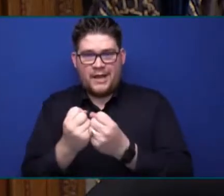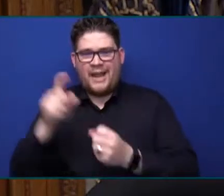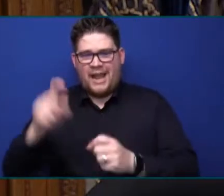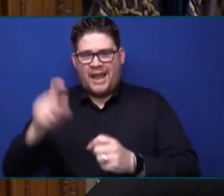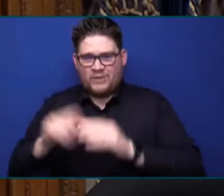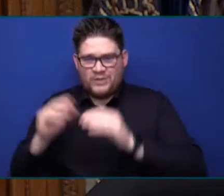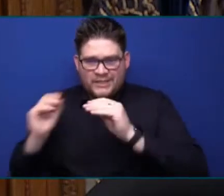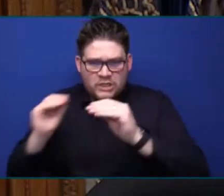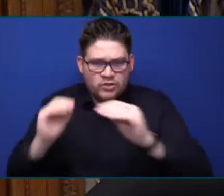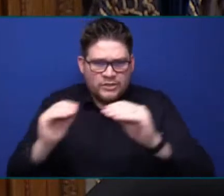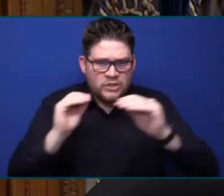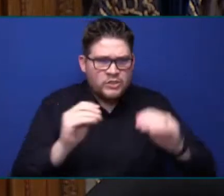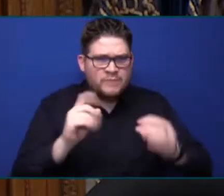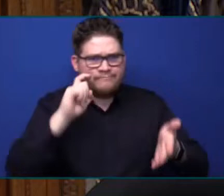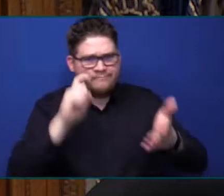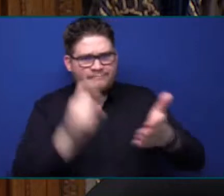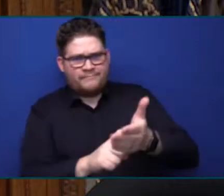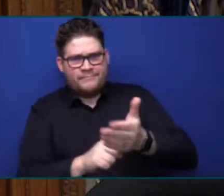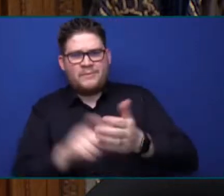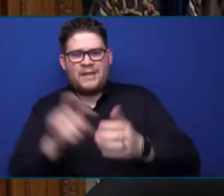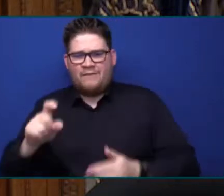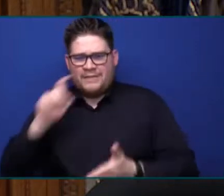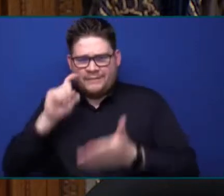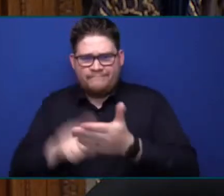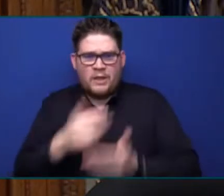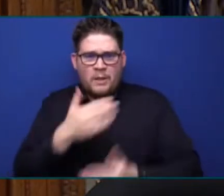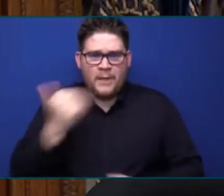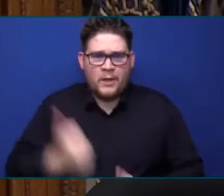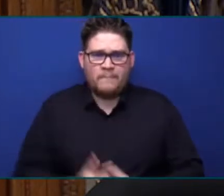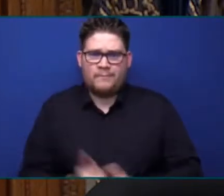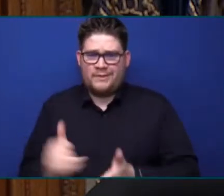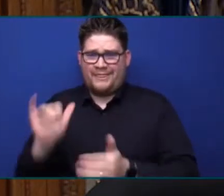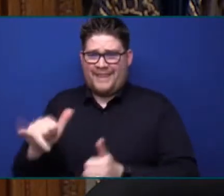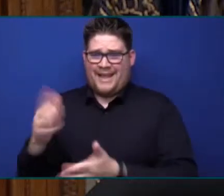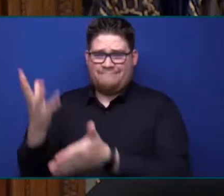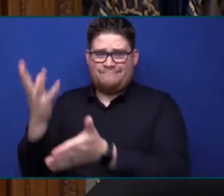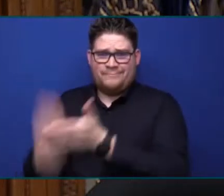that despite having a disability myself, I by no means consider myself an expert.